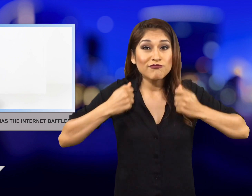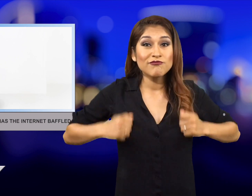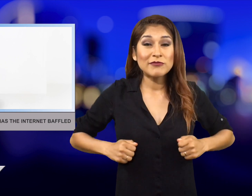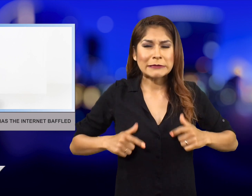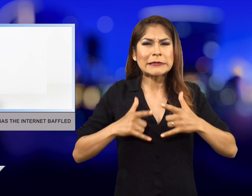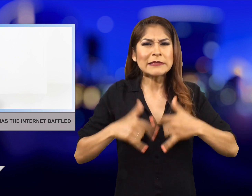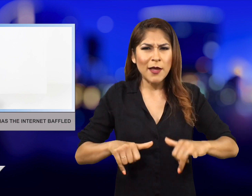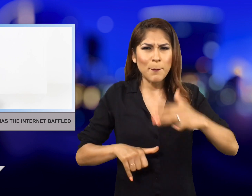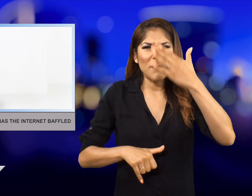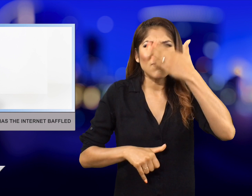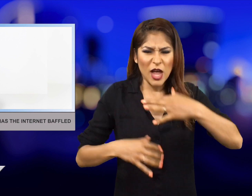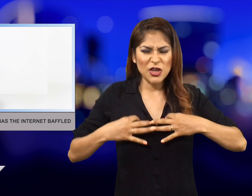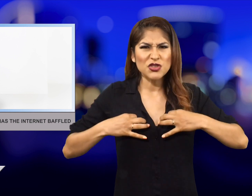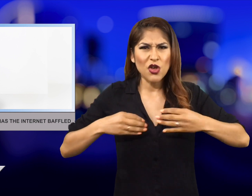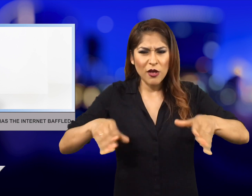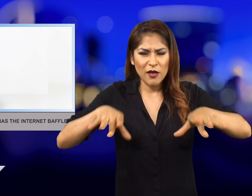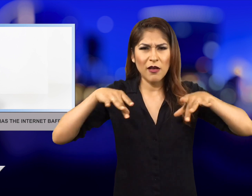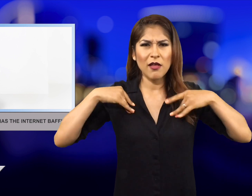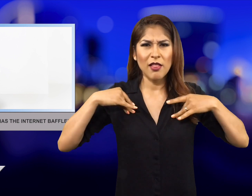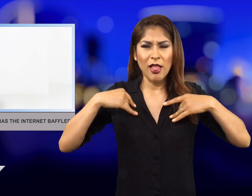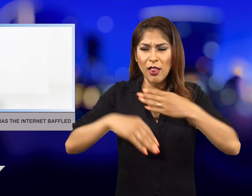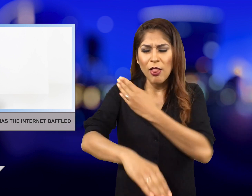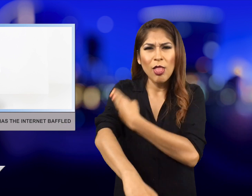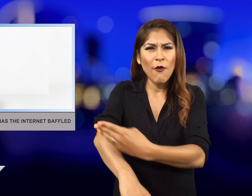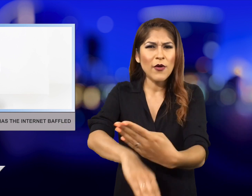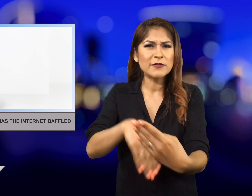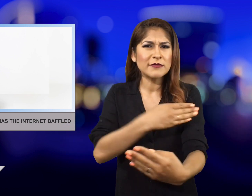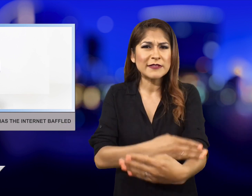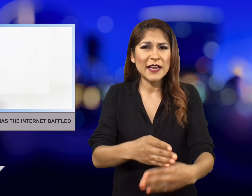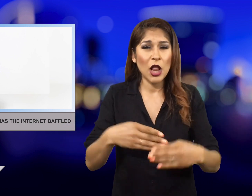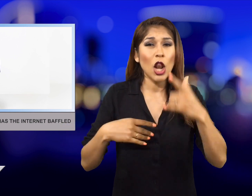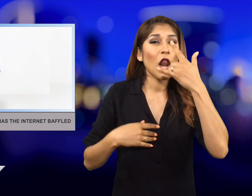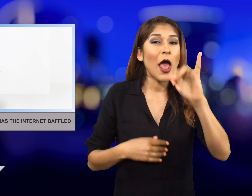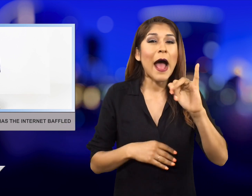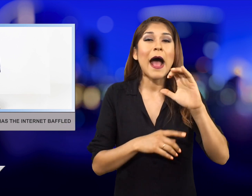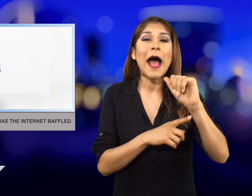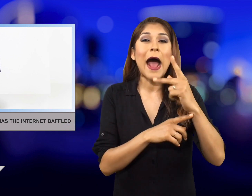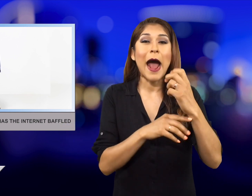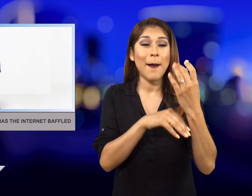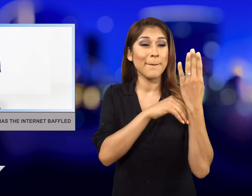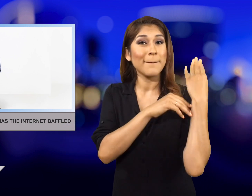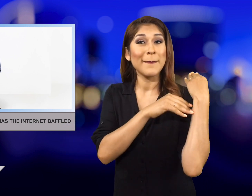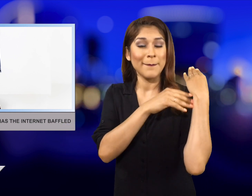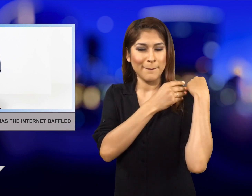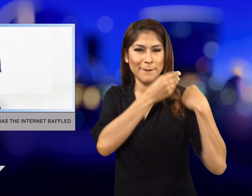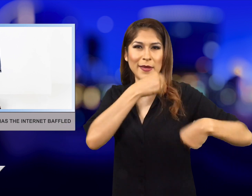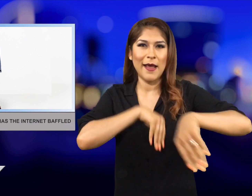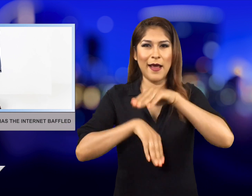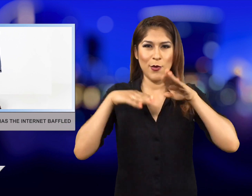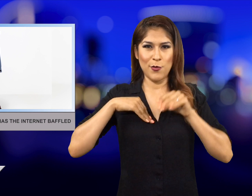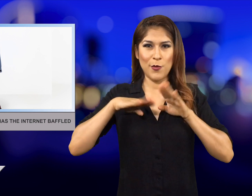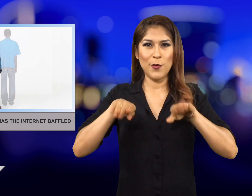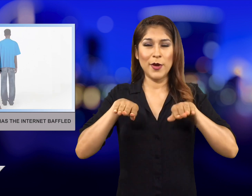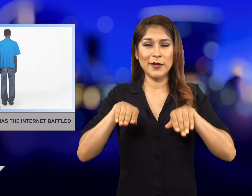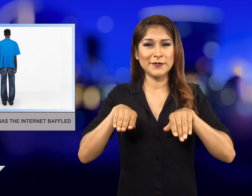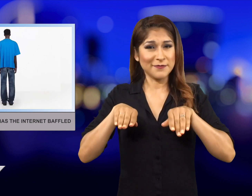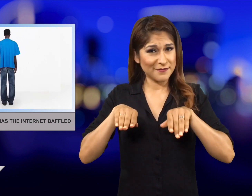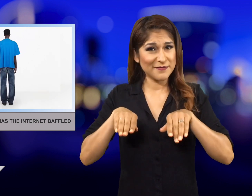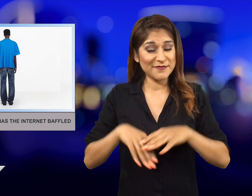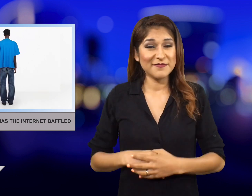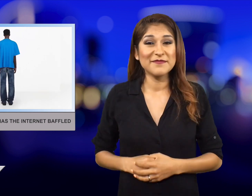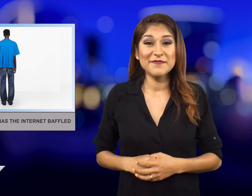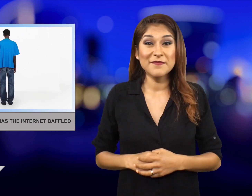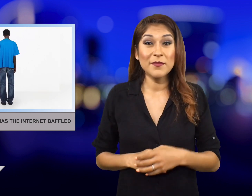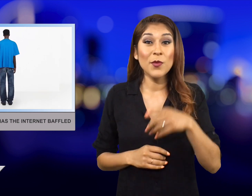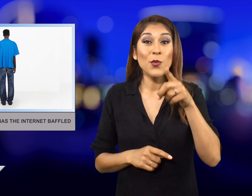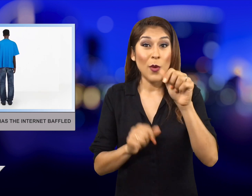of you or wear the long sleeve shirt in front and wear the T-shirt like a cape.